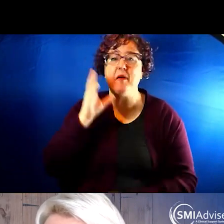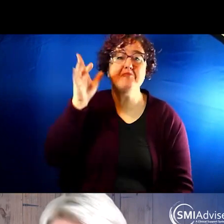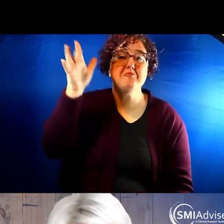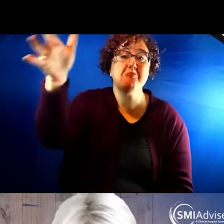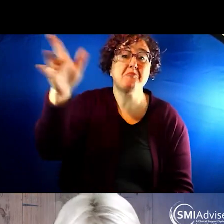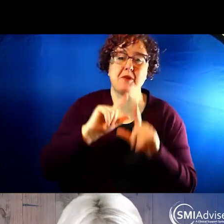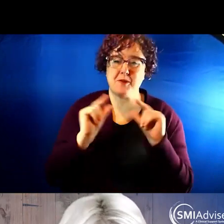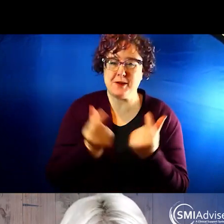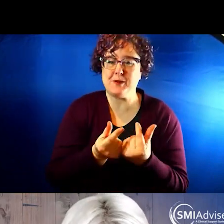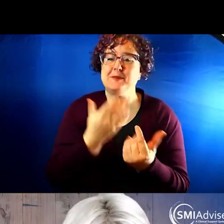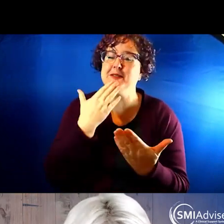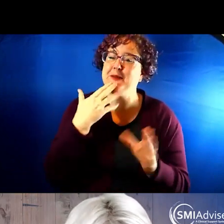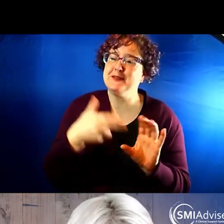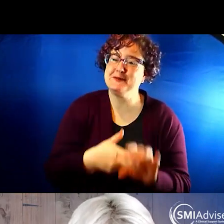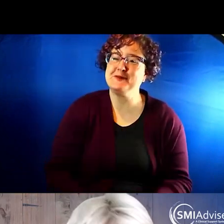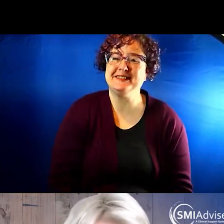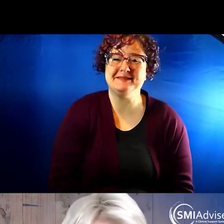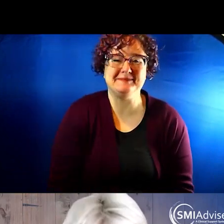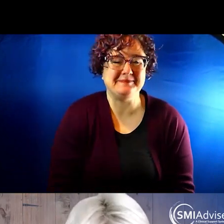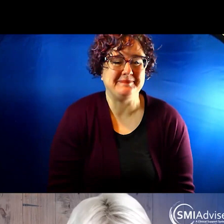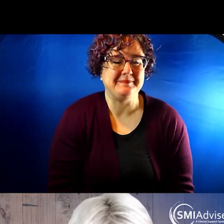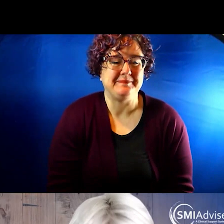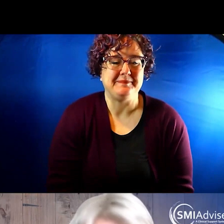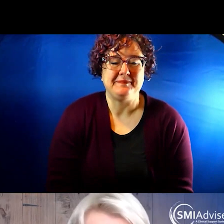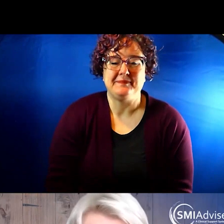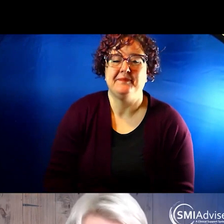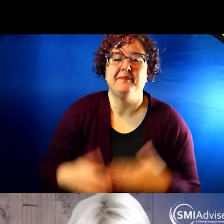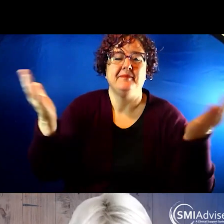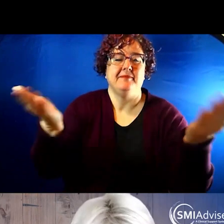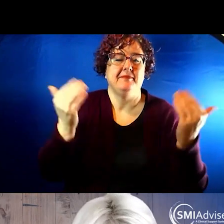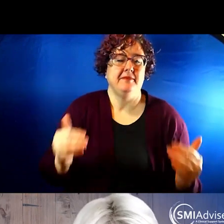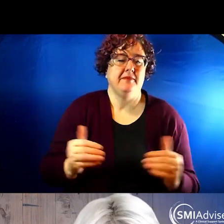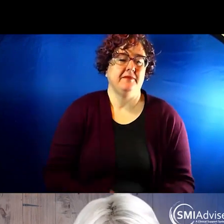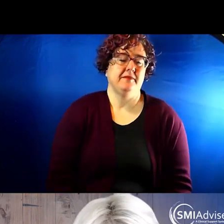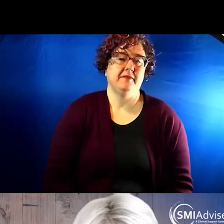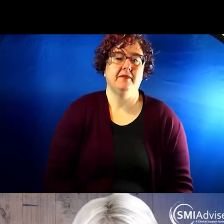THANK YOU. WE WILL MOVE ON TO THE STATE UPDATES.